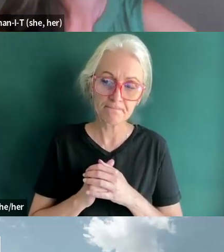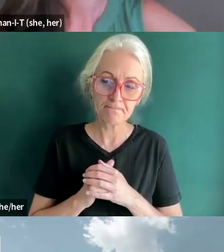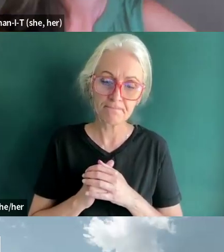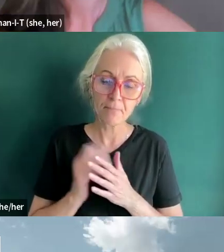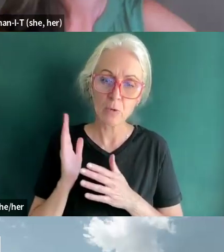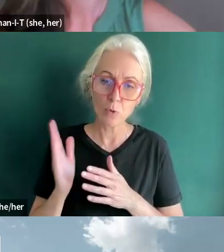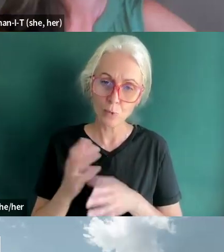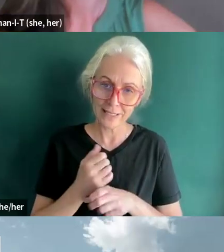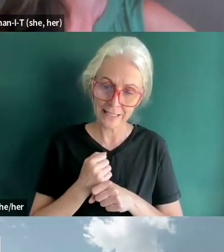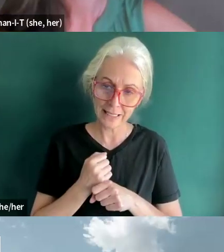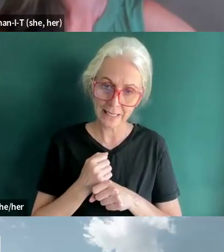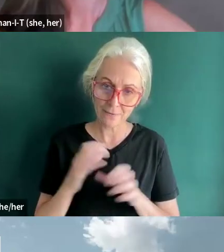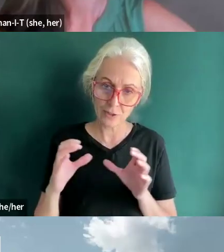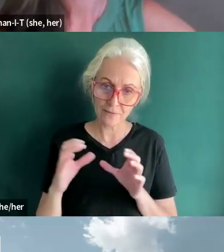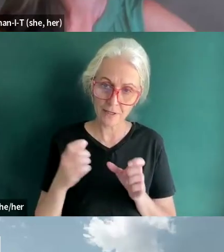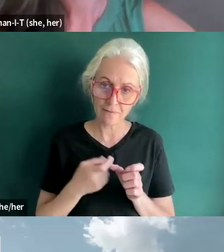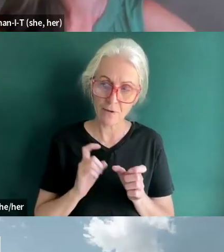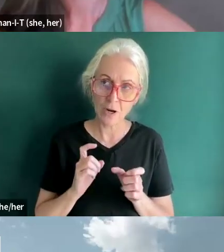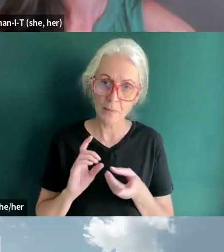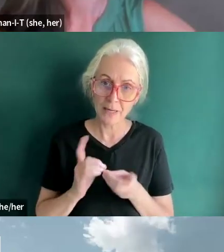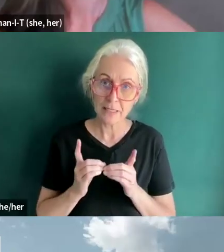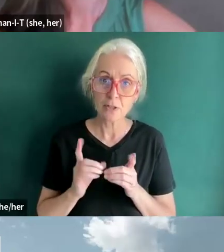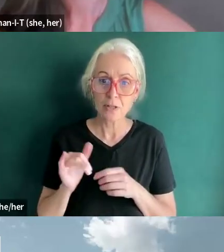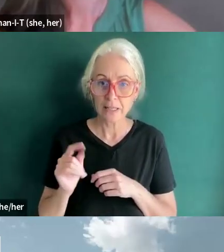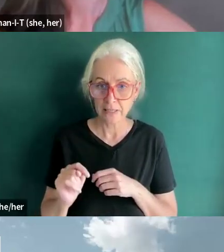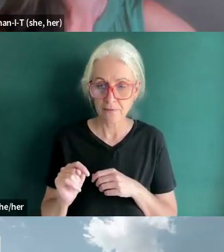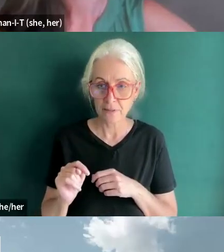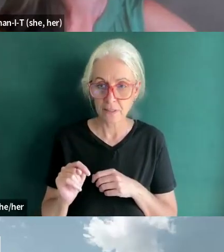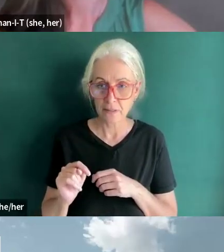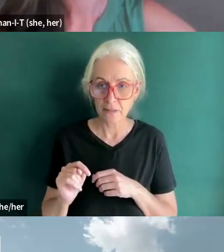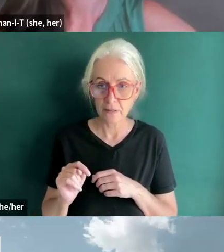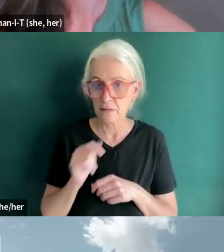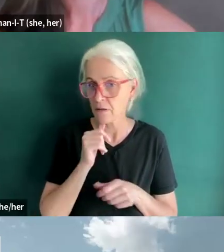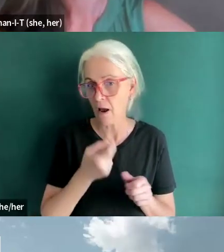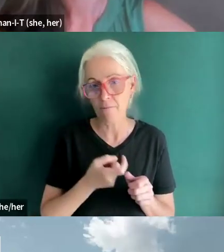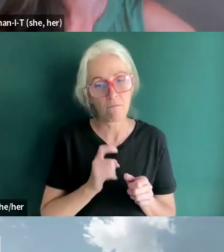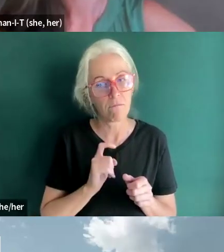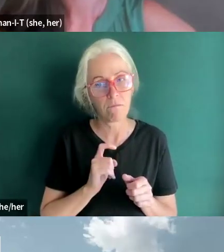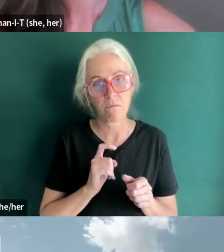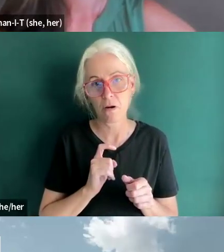You will receive a certificate from a DigitalLIFT, not, from an accredited